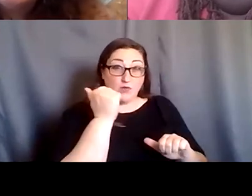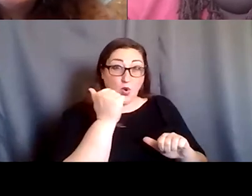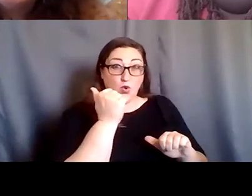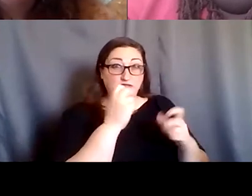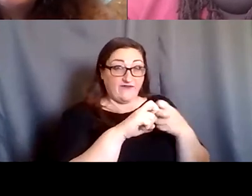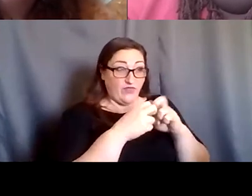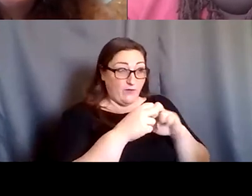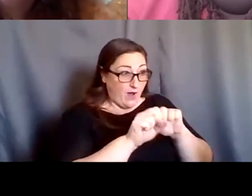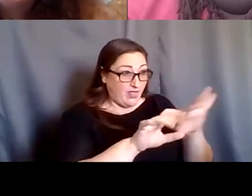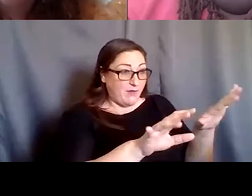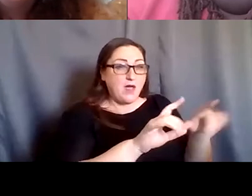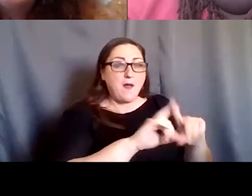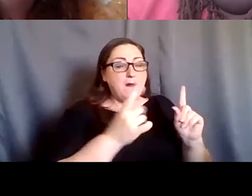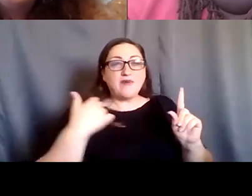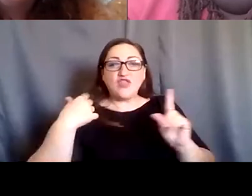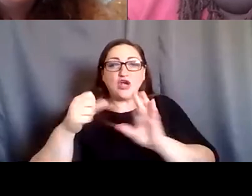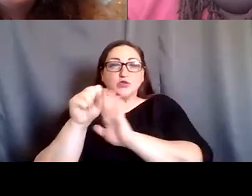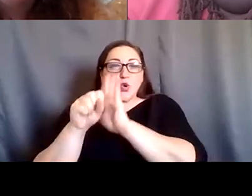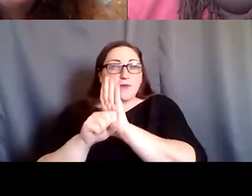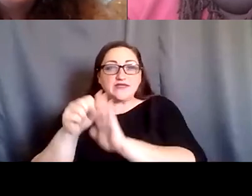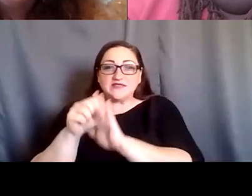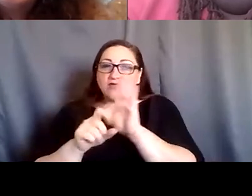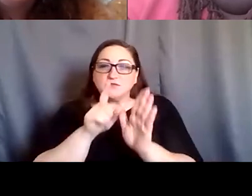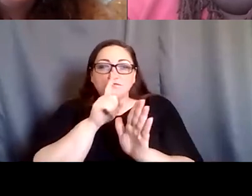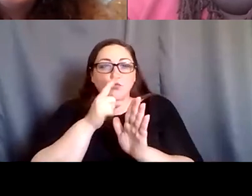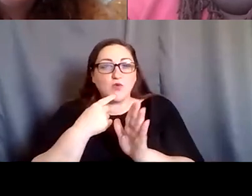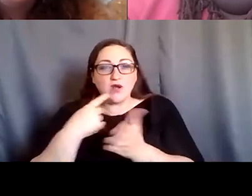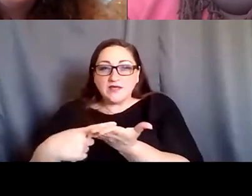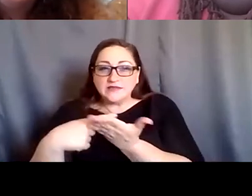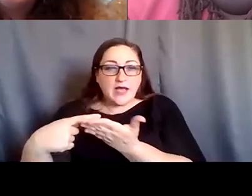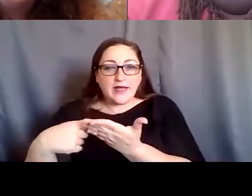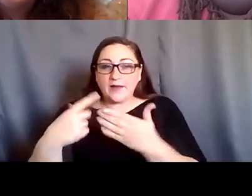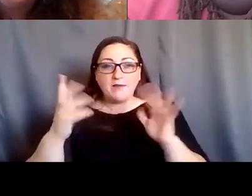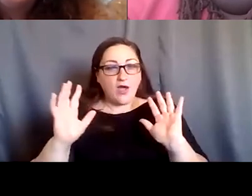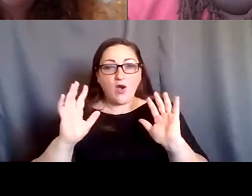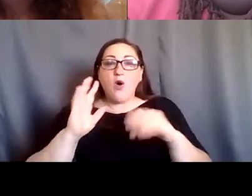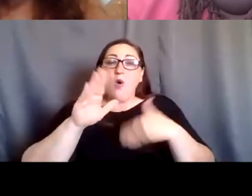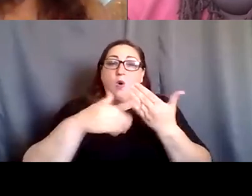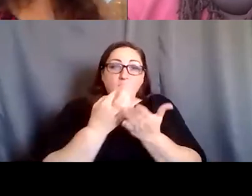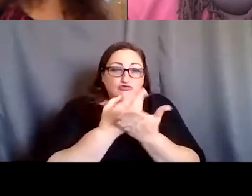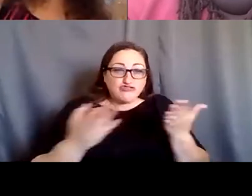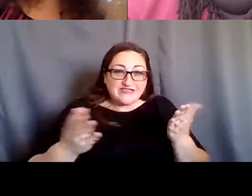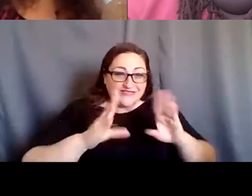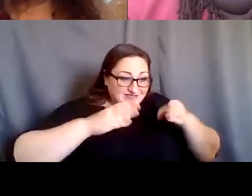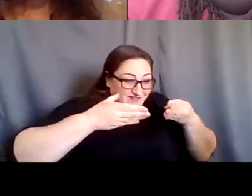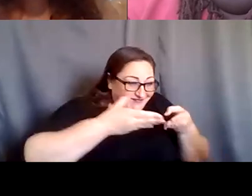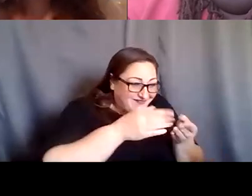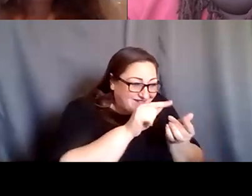We can’t channel all of our resources just into a few states that we've determined are the most important. Everyone’s vote matters.